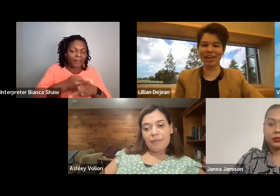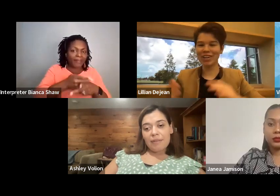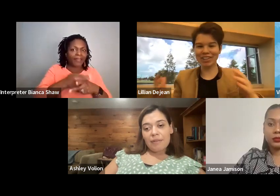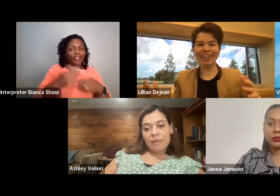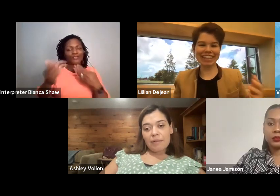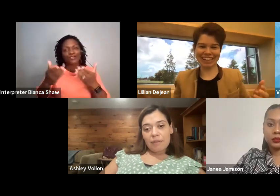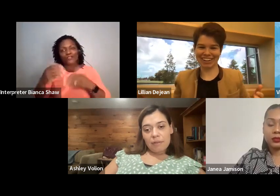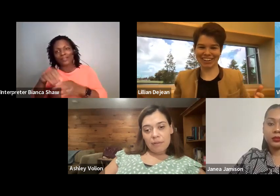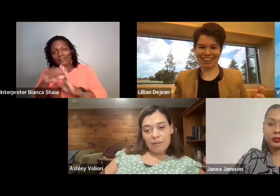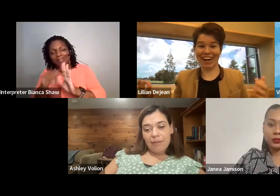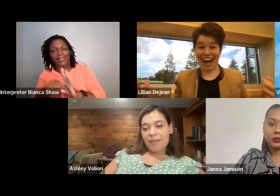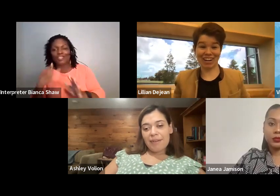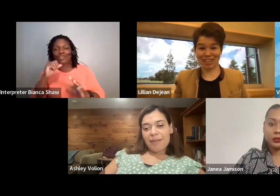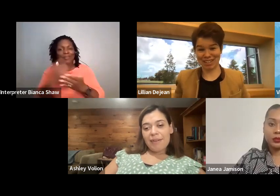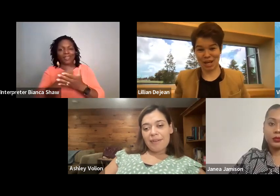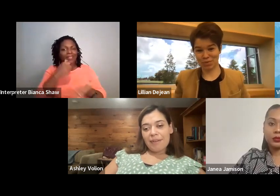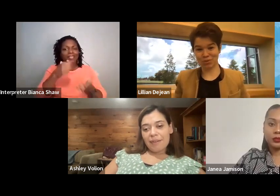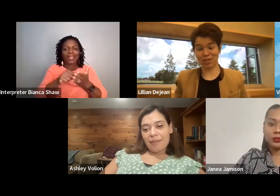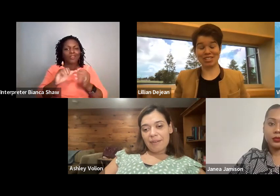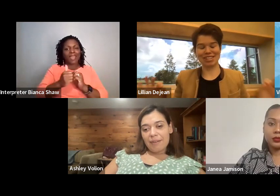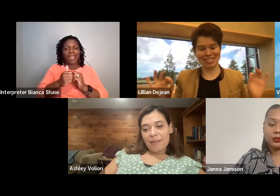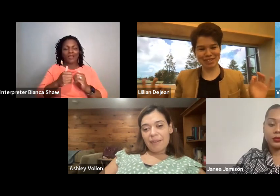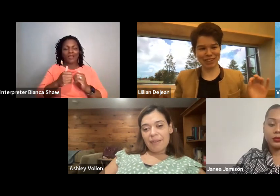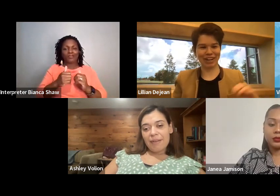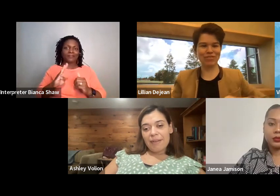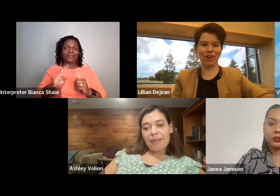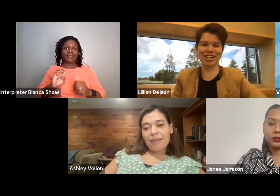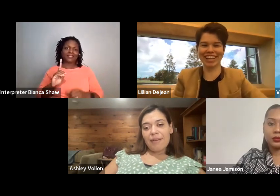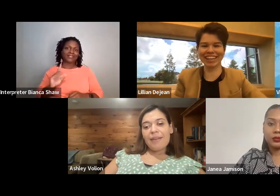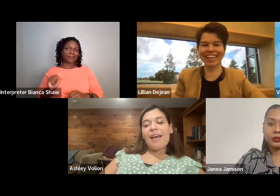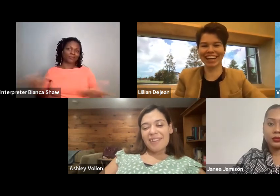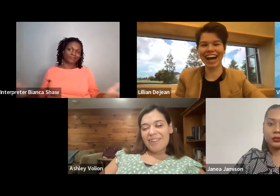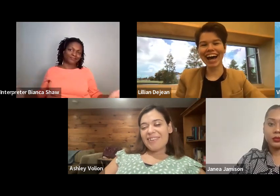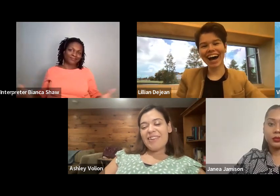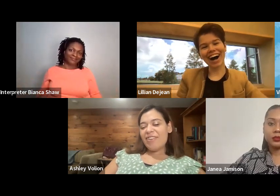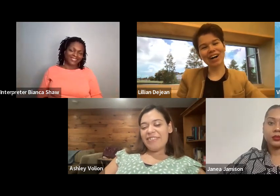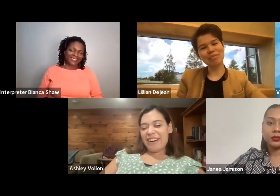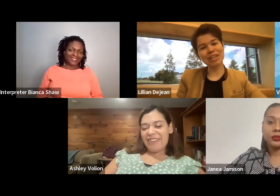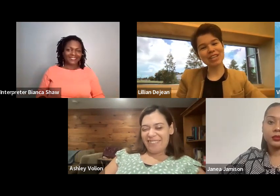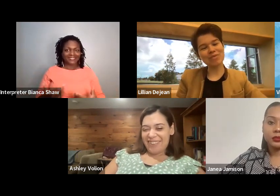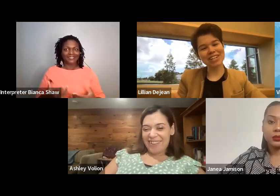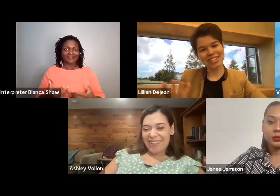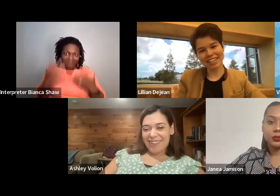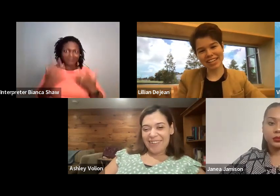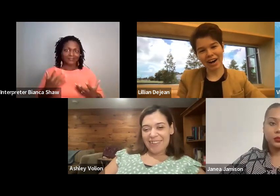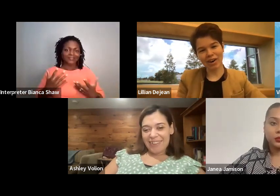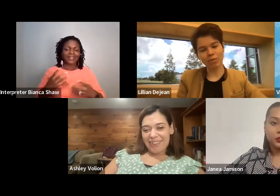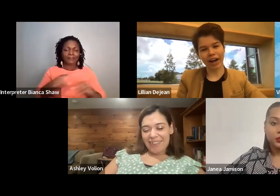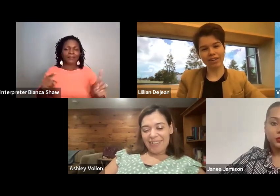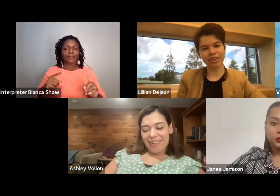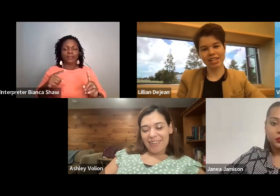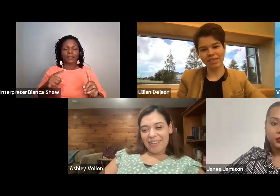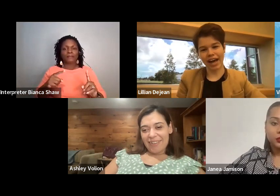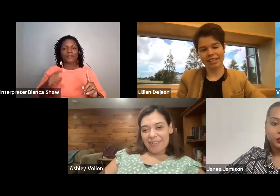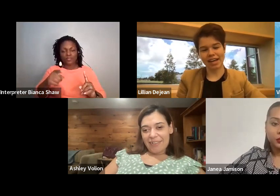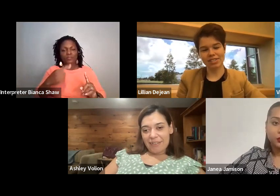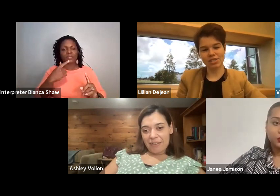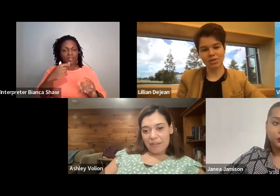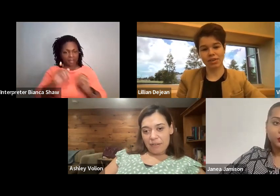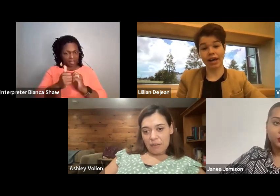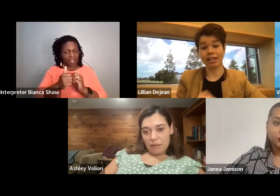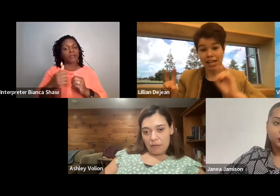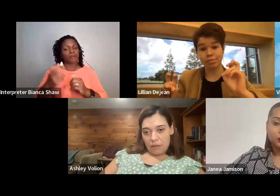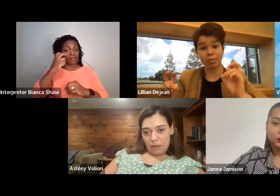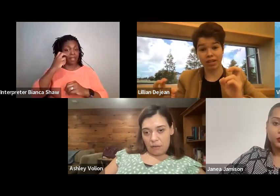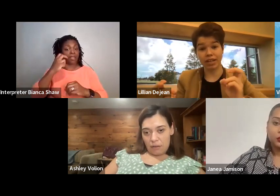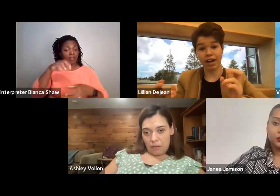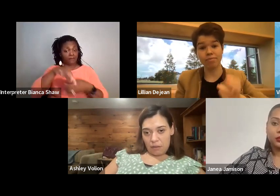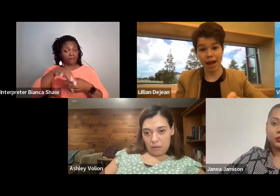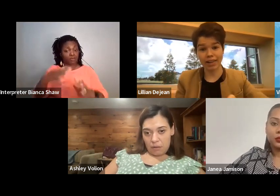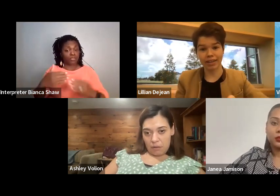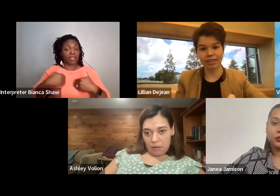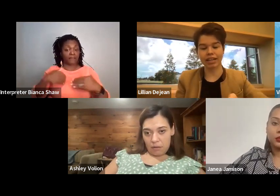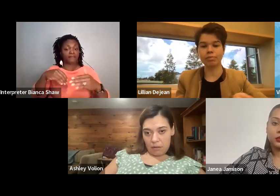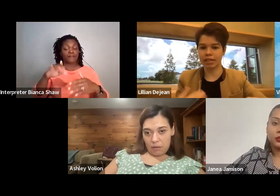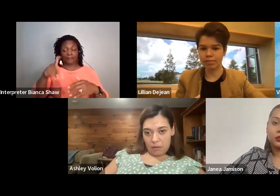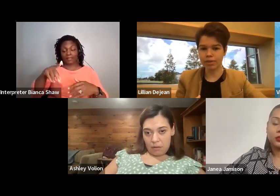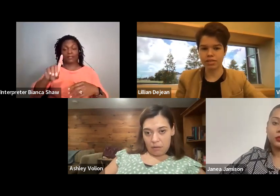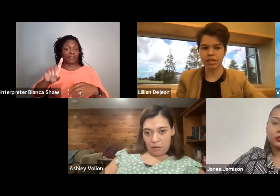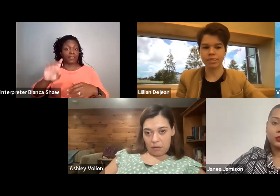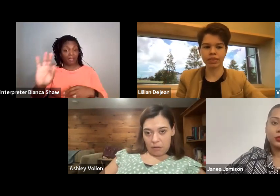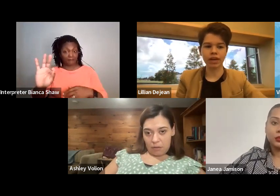I mean you don't get a letter on how to be disabled, which is a deeply unfortunate thing. But you mentioned how blind goers have access to that accessible Pdf: ballot that can be emailed to